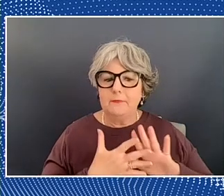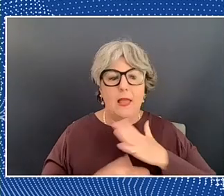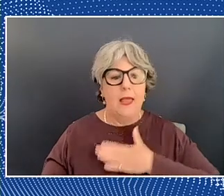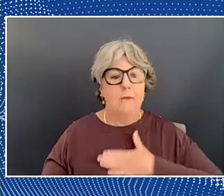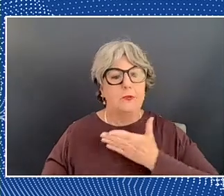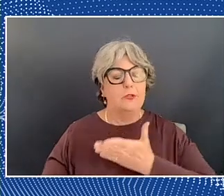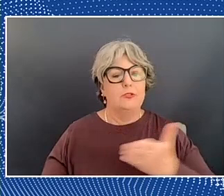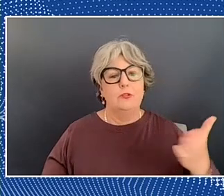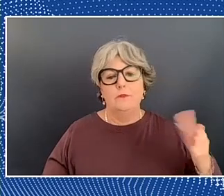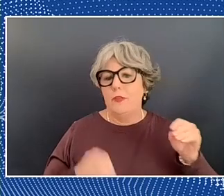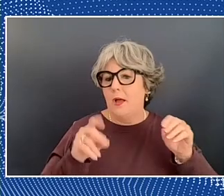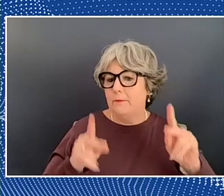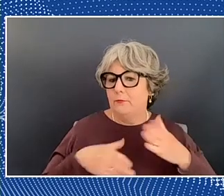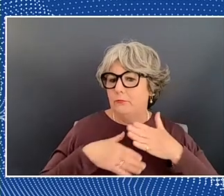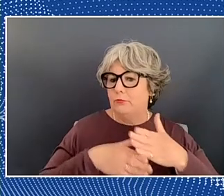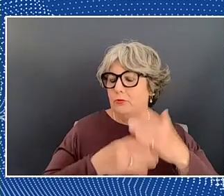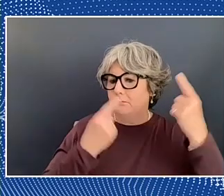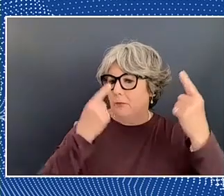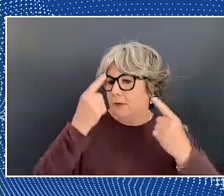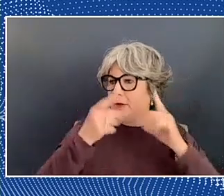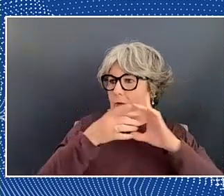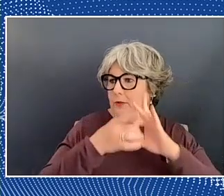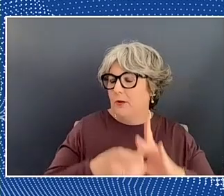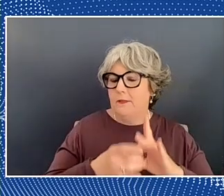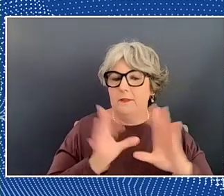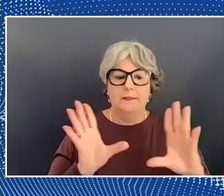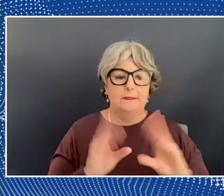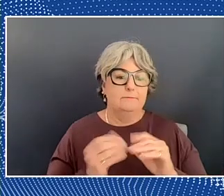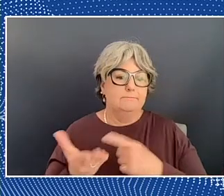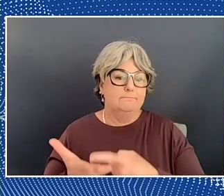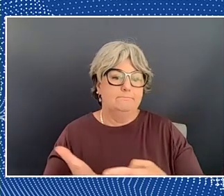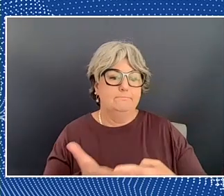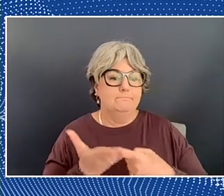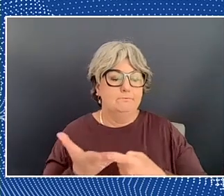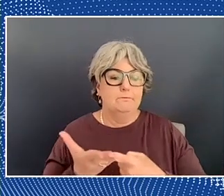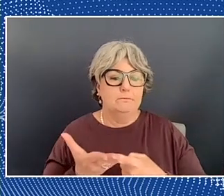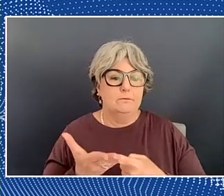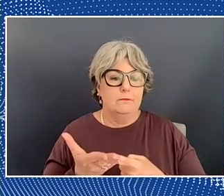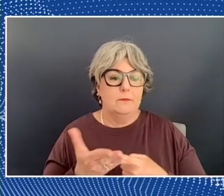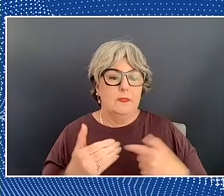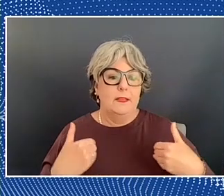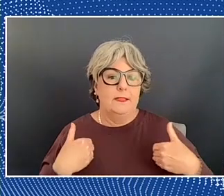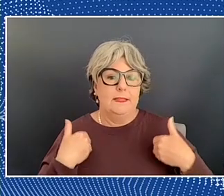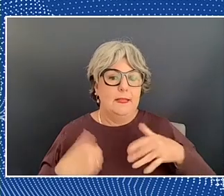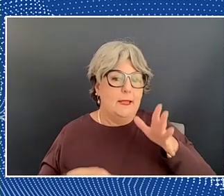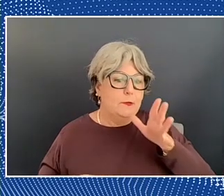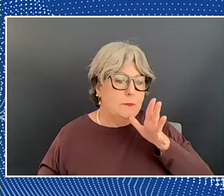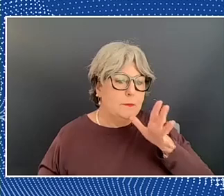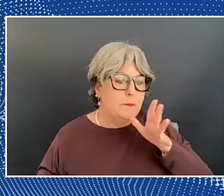opportunity to share my thoughts on this discussion today. I was a teenage mother and fresh out of